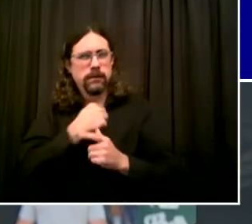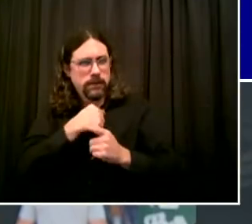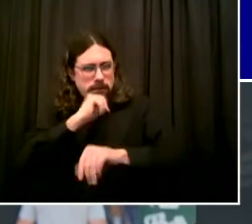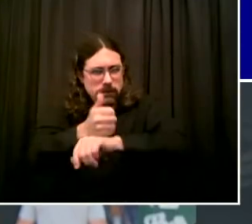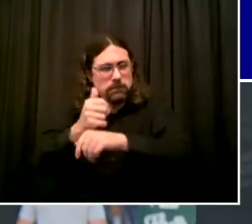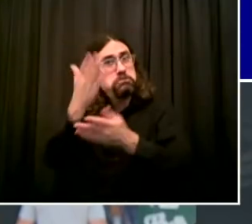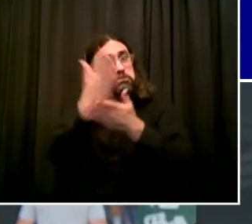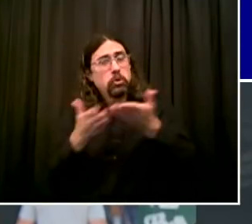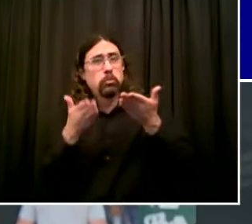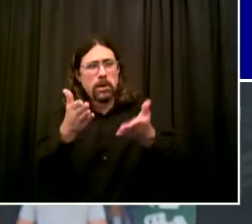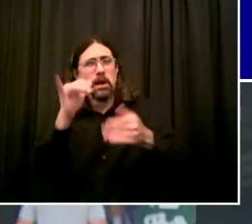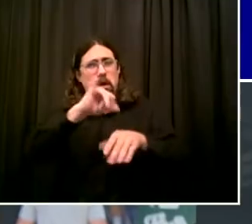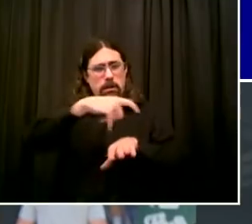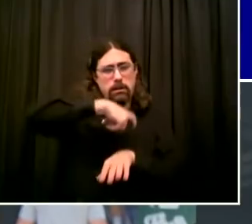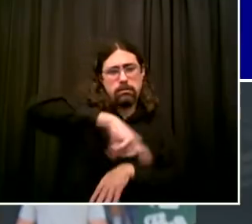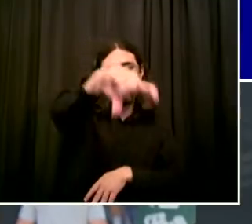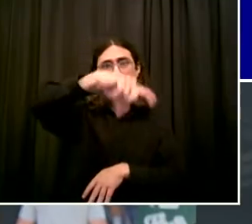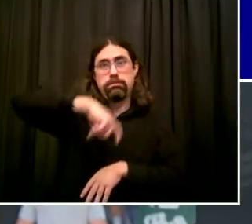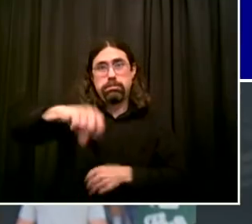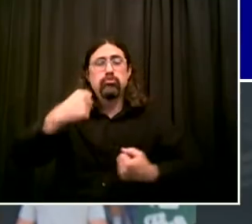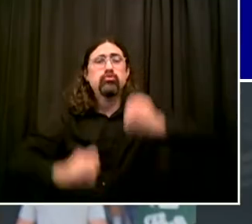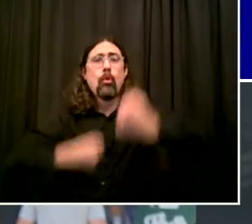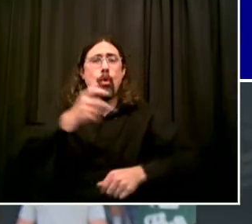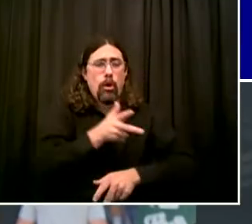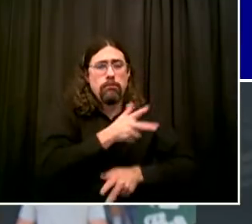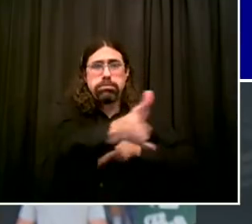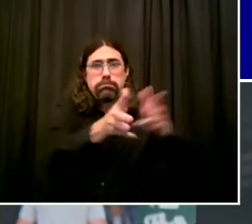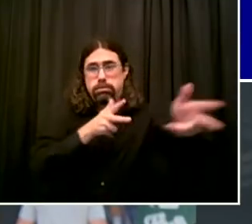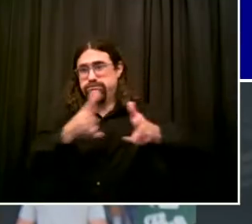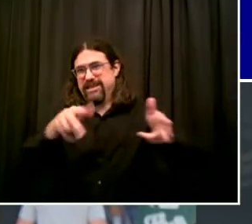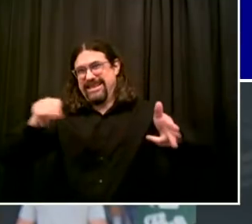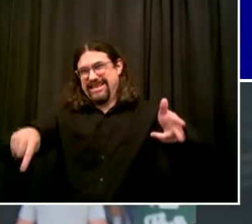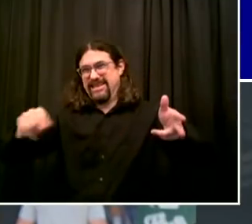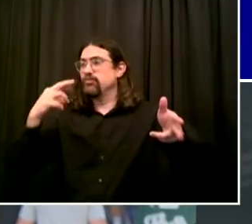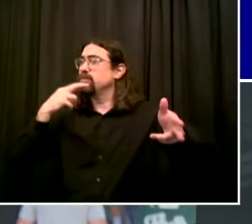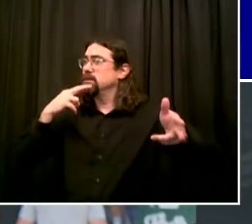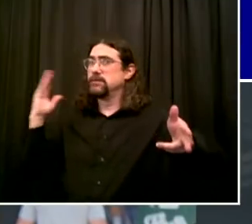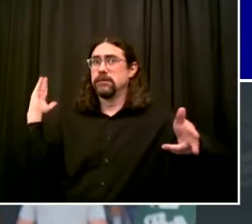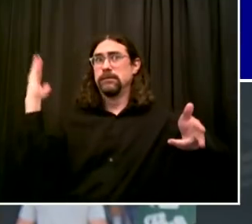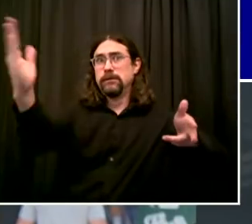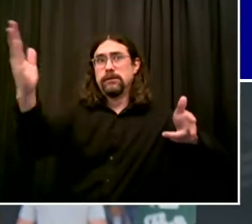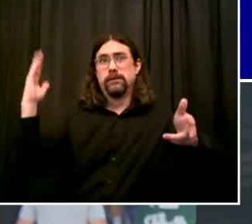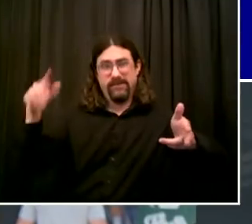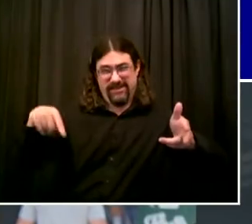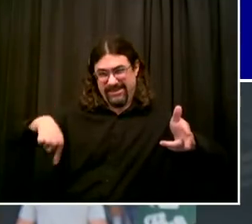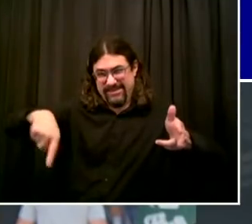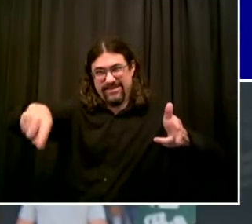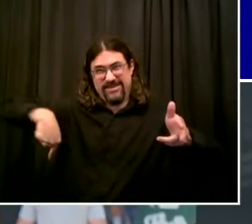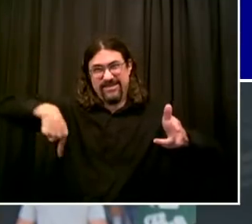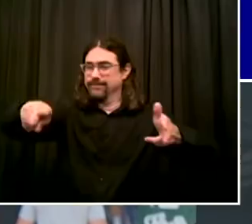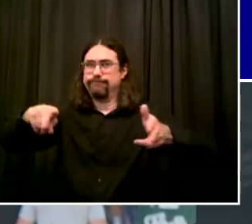SURE THERE IS SEPARATION FROM